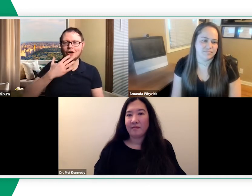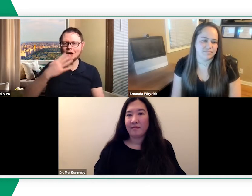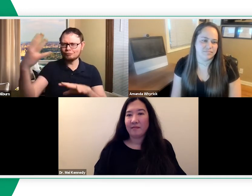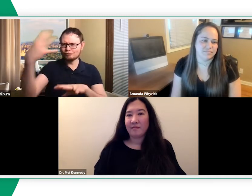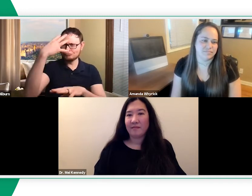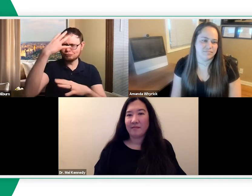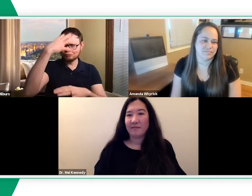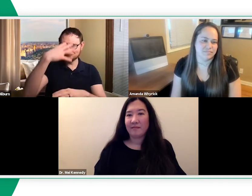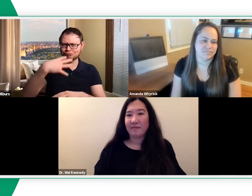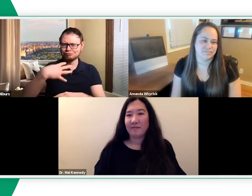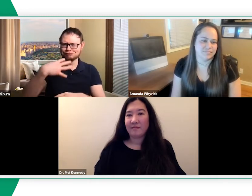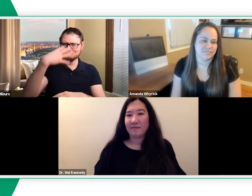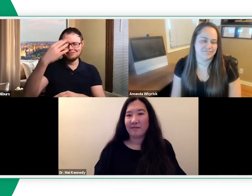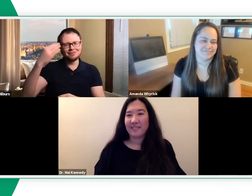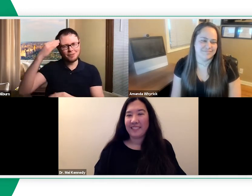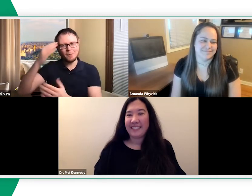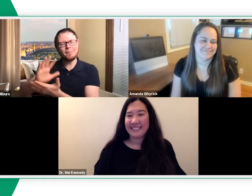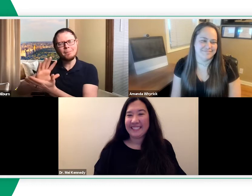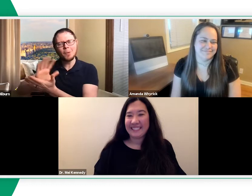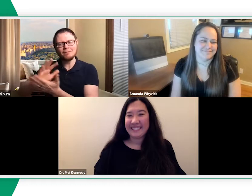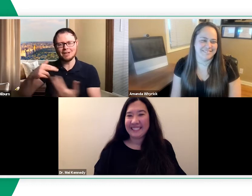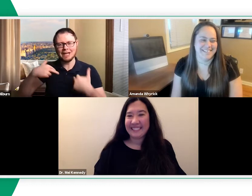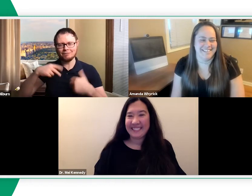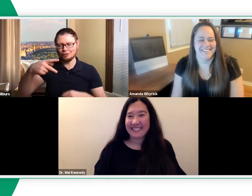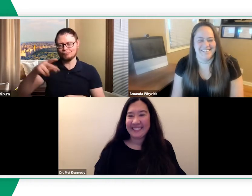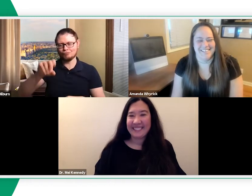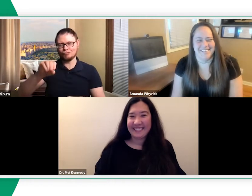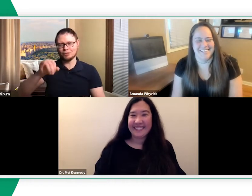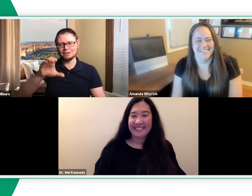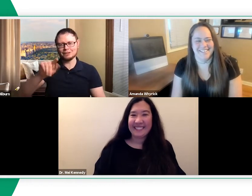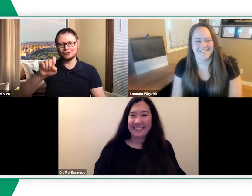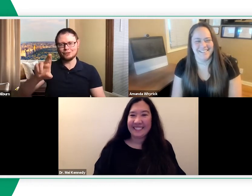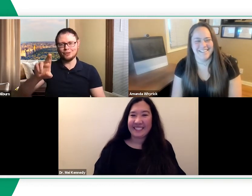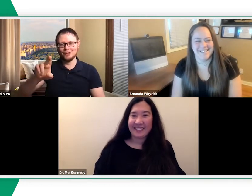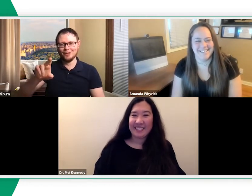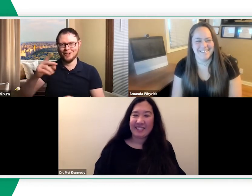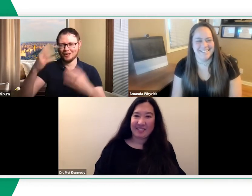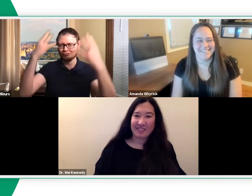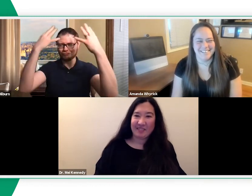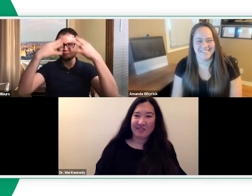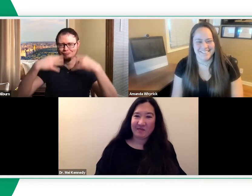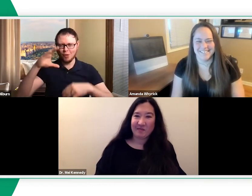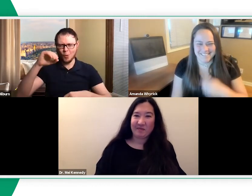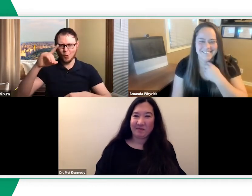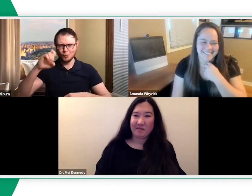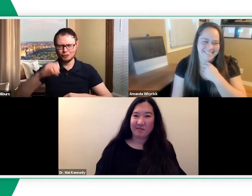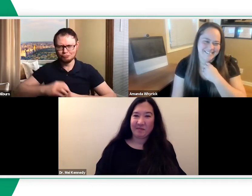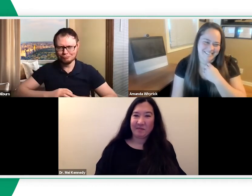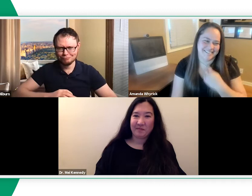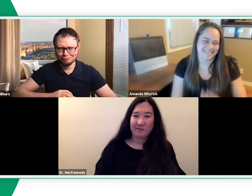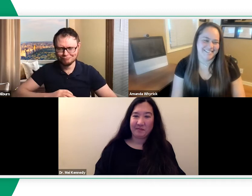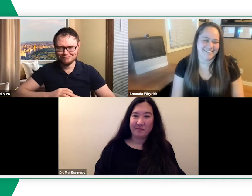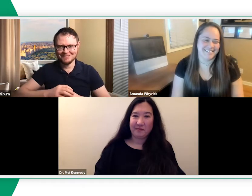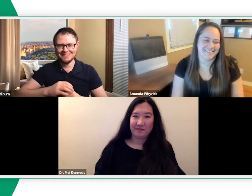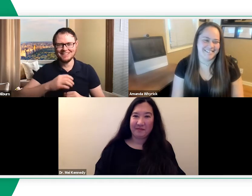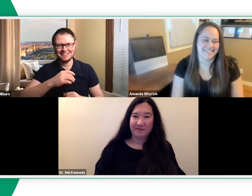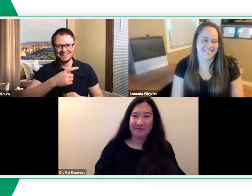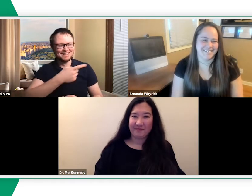you know, some scanning, color, you know, having a projector and a special